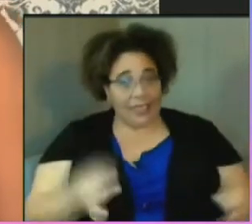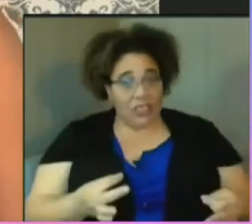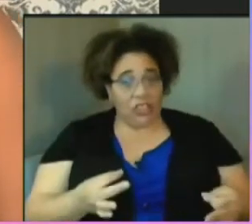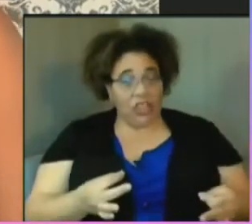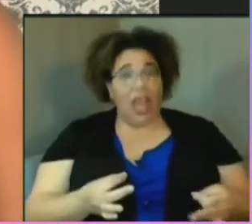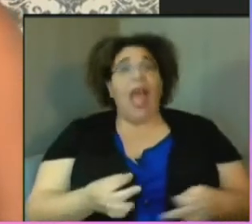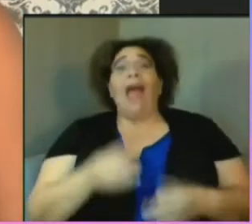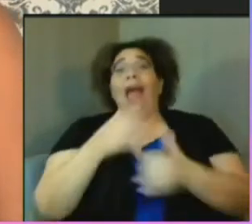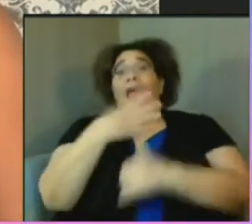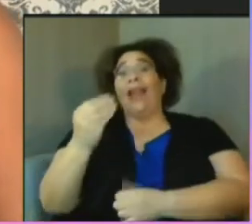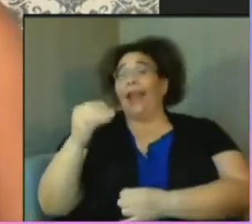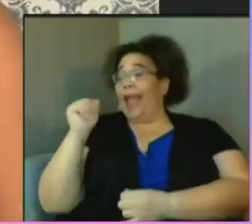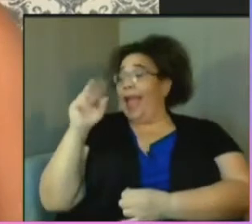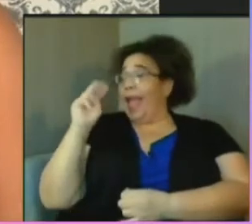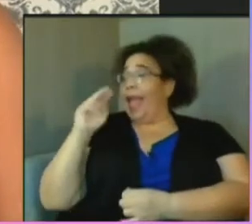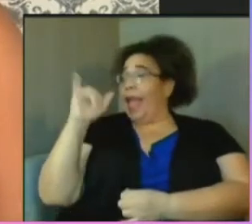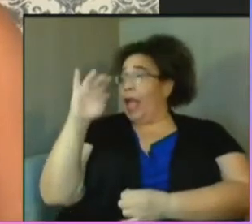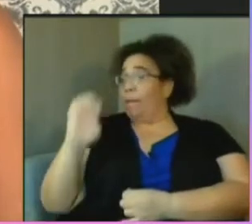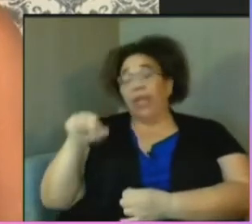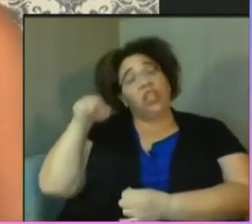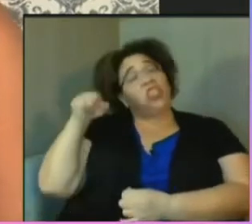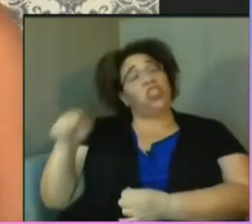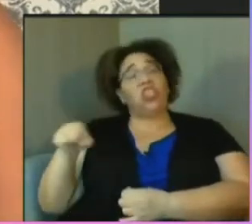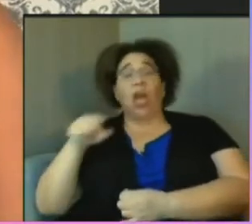We can see right now a video of Chase with Laverne Cox